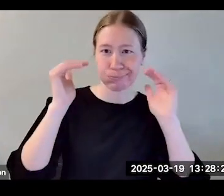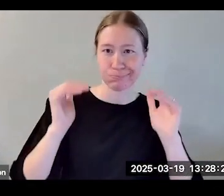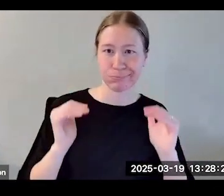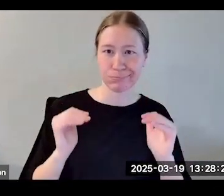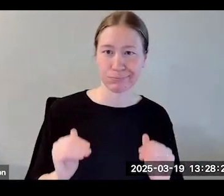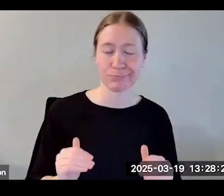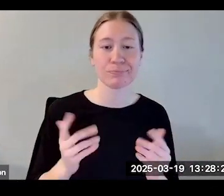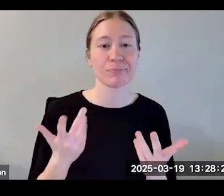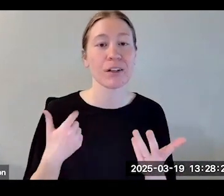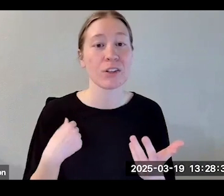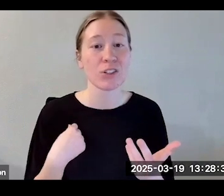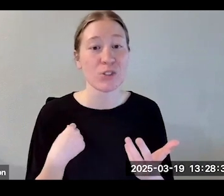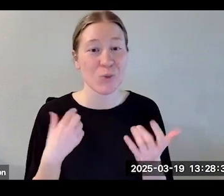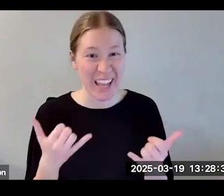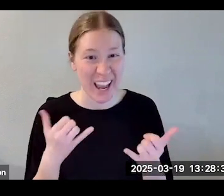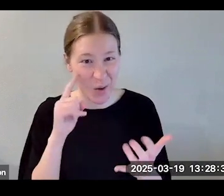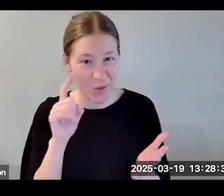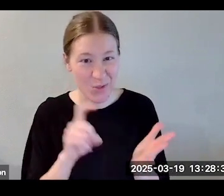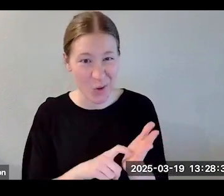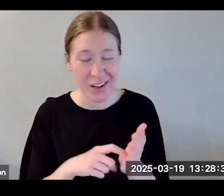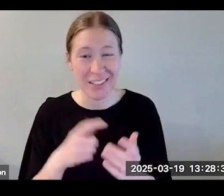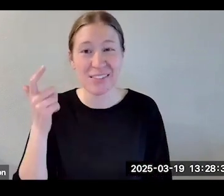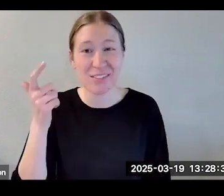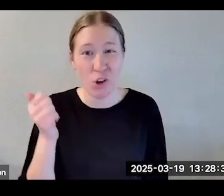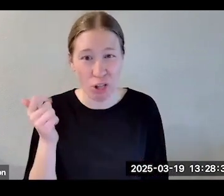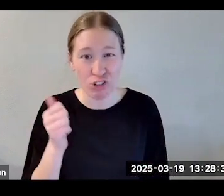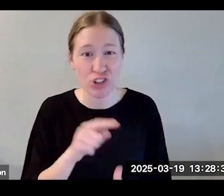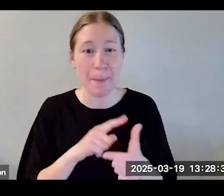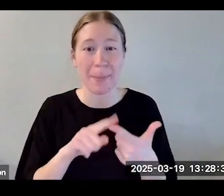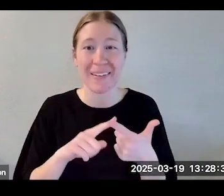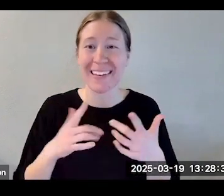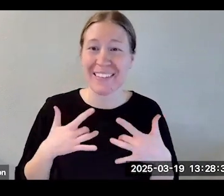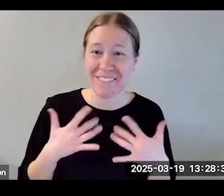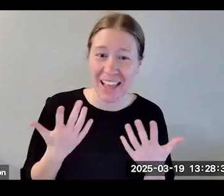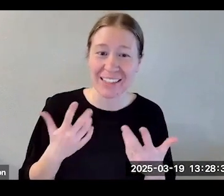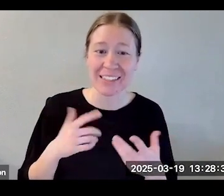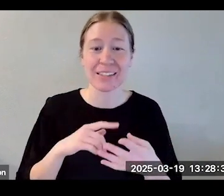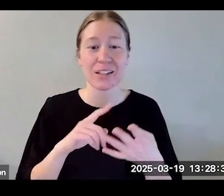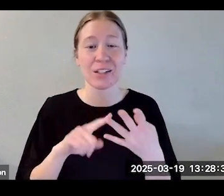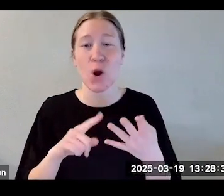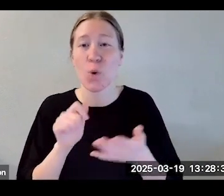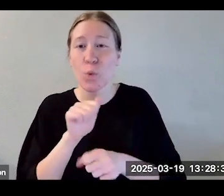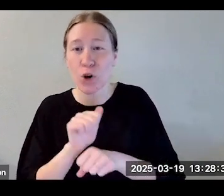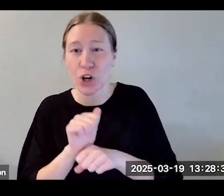and Academics should probably be headings as well because they're creating new sections.